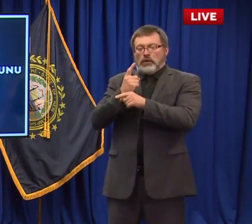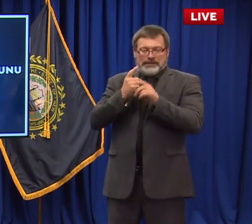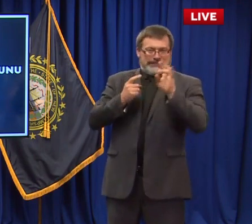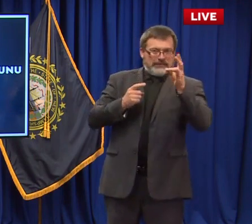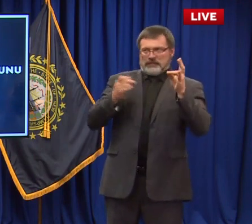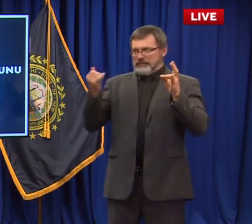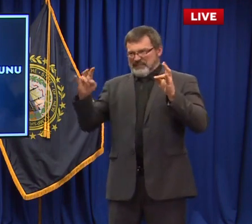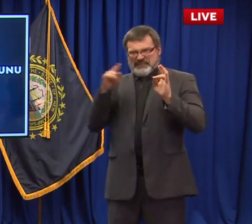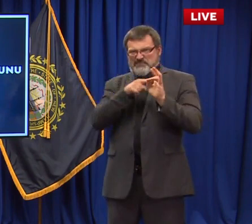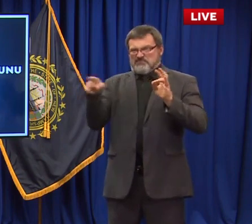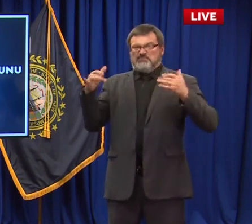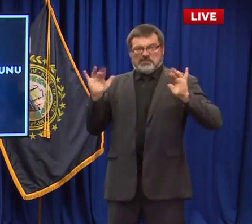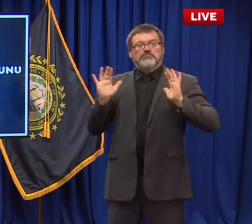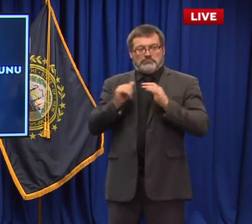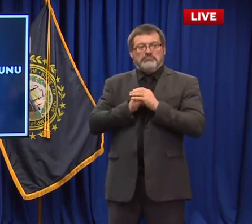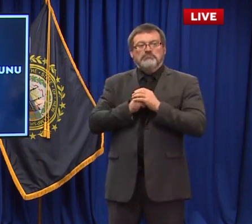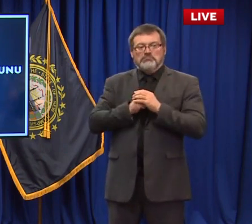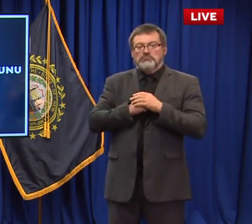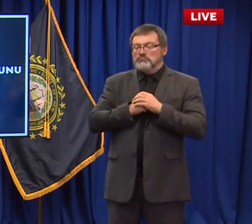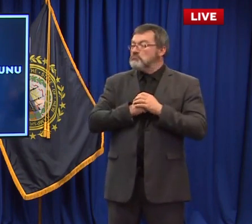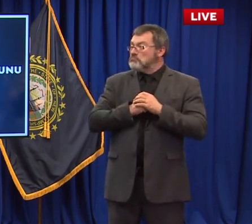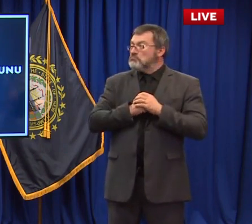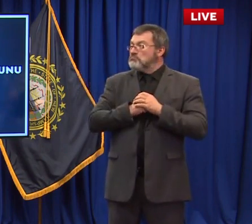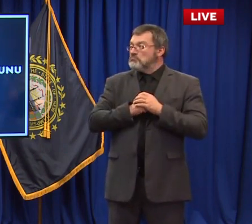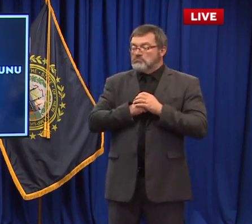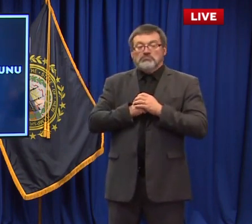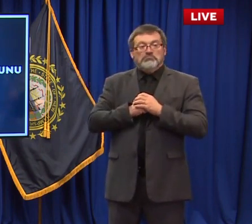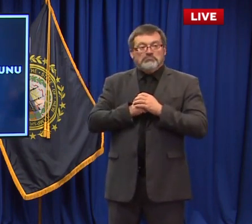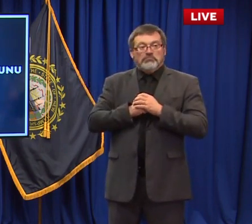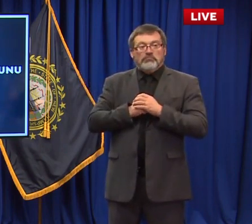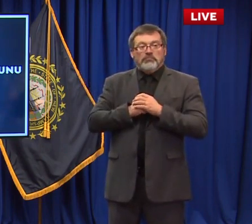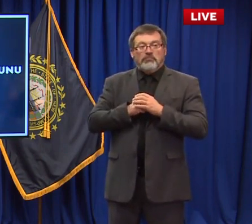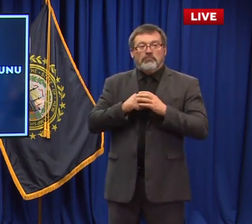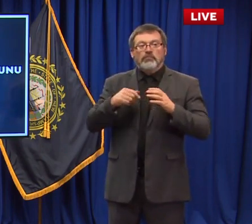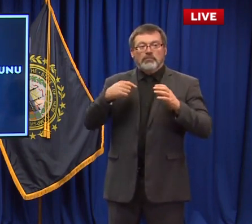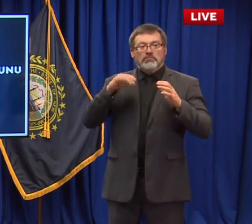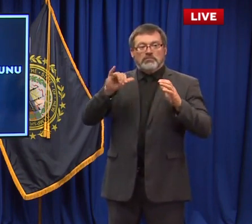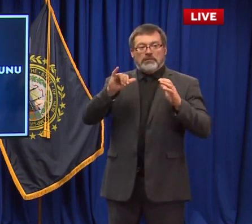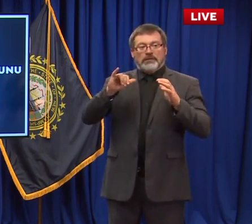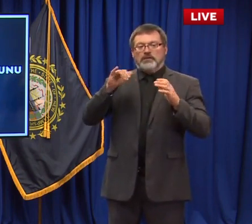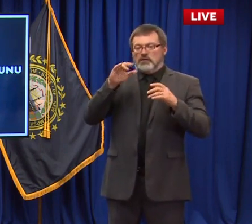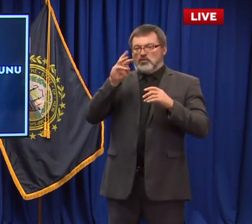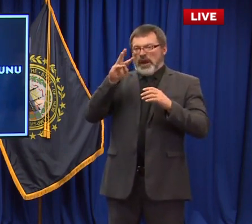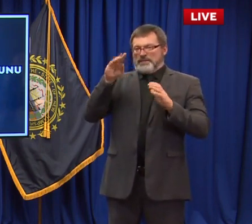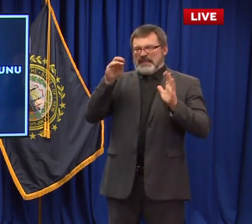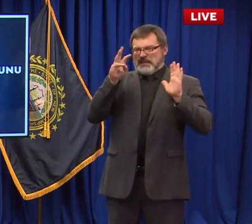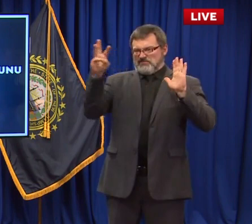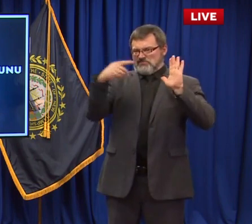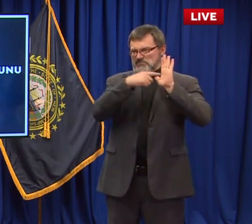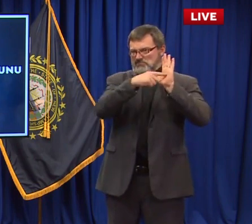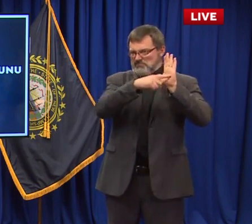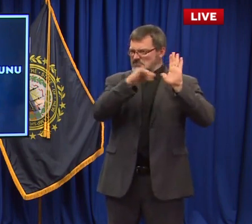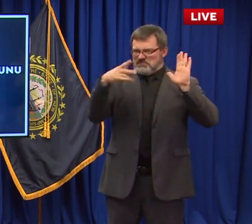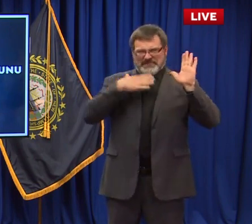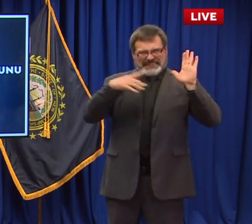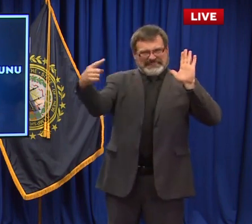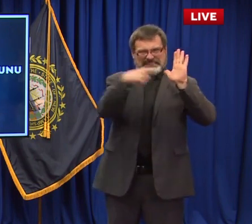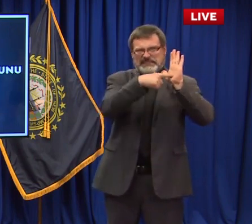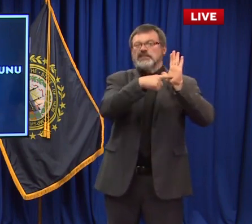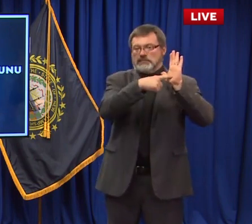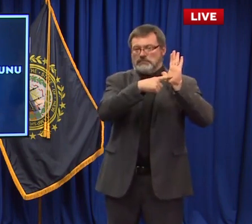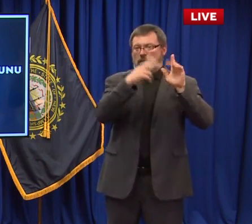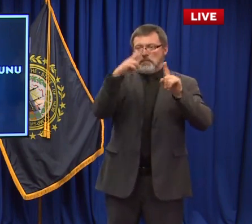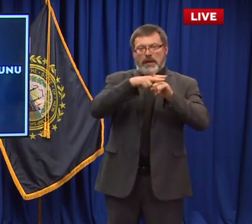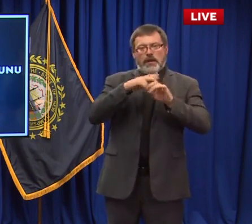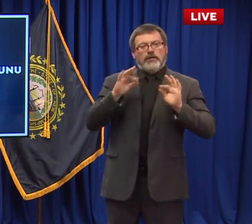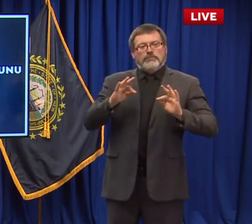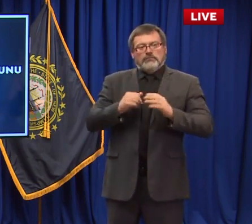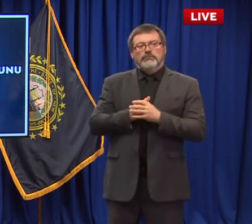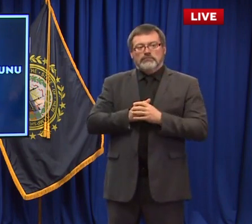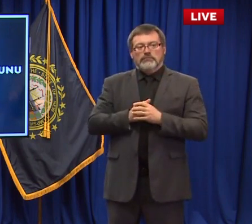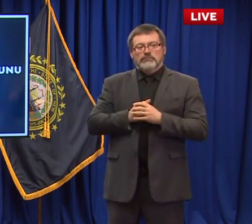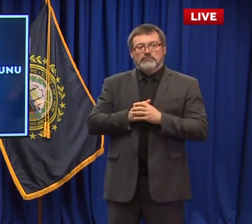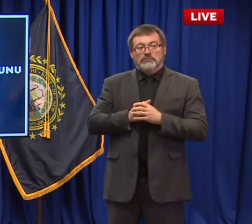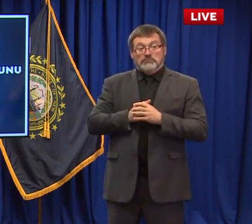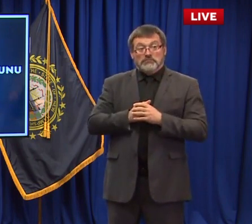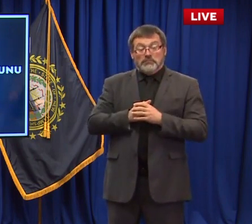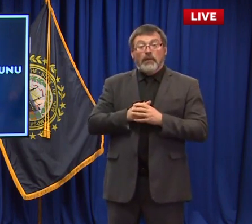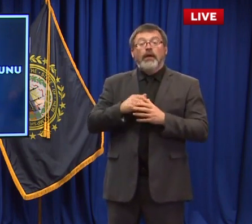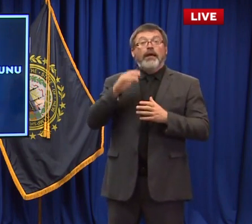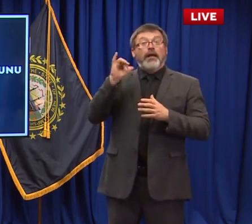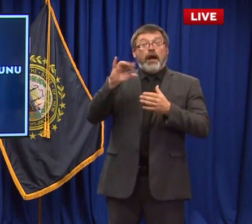SO FOR THE NEXT 10 DAYS OR SO, PEOPLE CAN GO TO REVENUE.NH.GOV TO APPLY FOR THE SELF-EMPLOYMENT BUSINESS RELIEF PROGRAM.